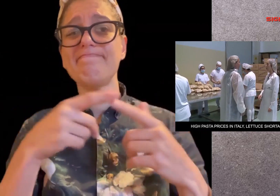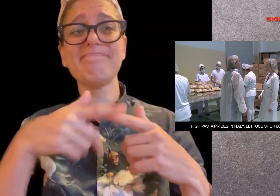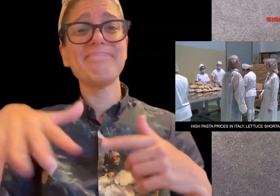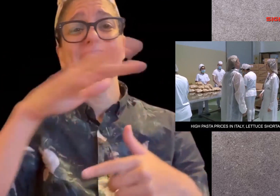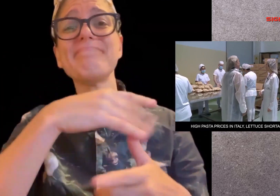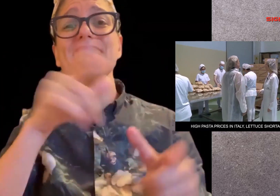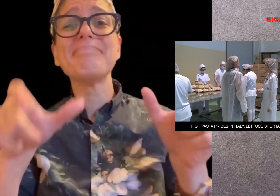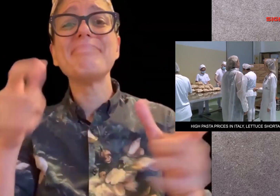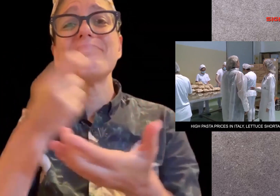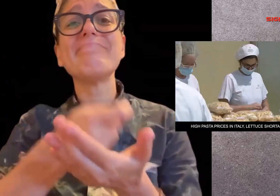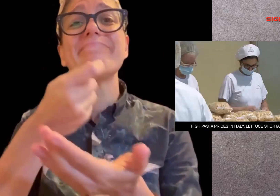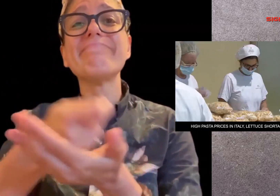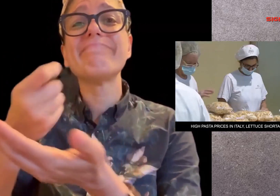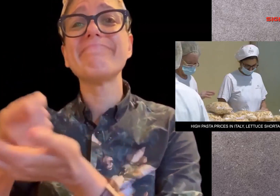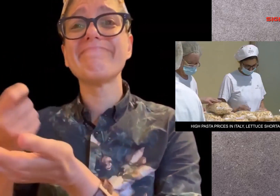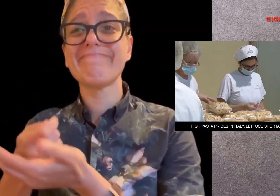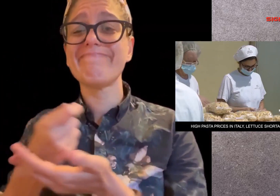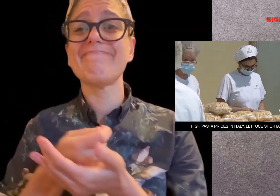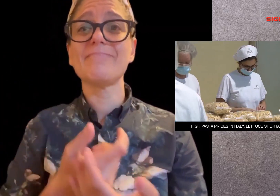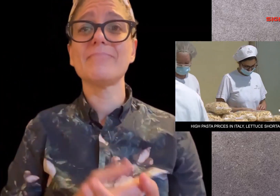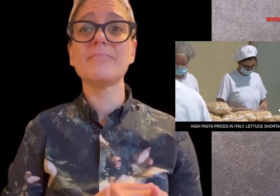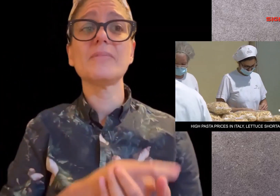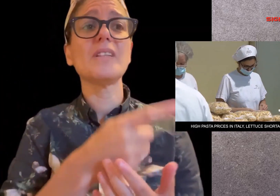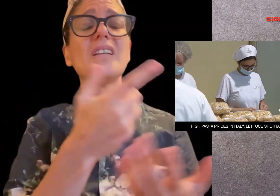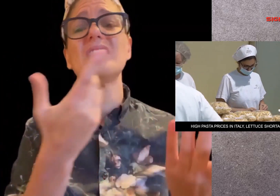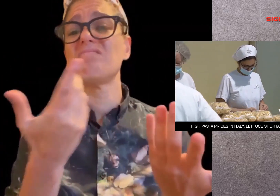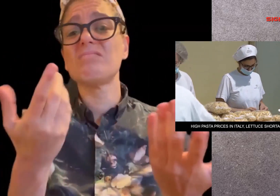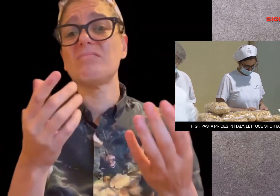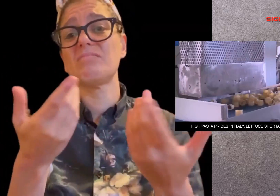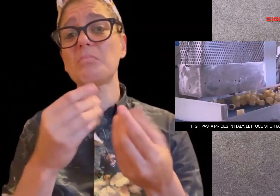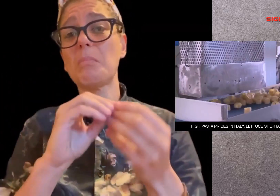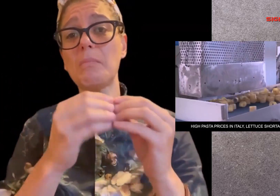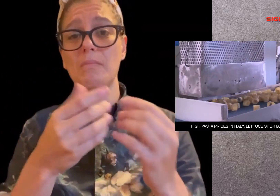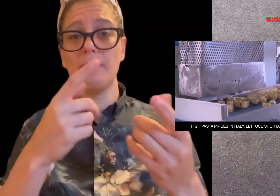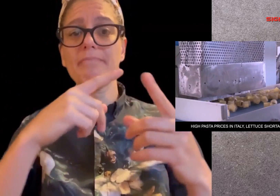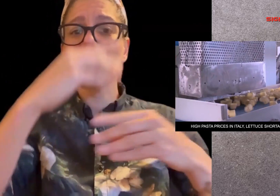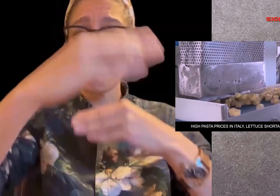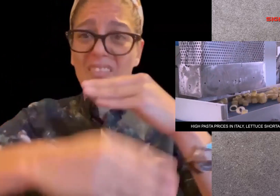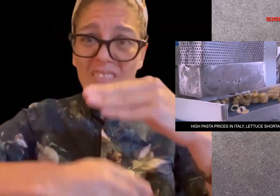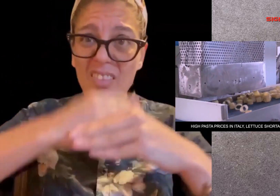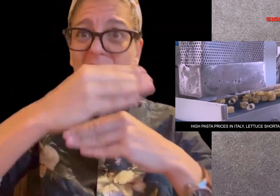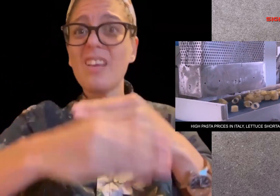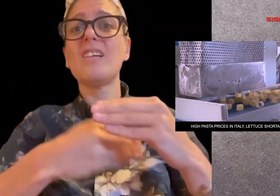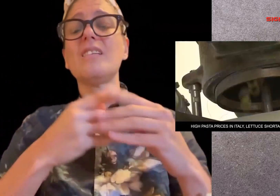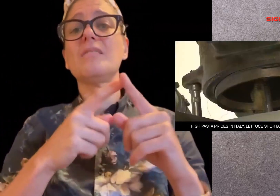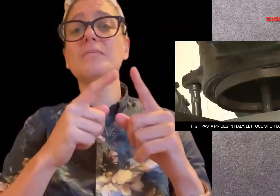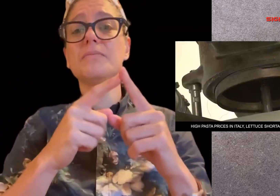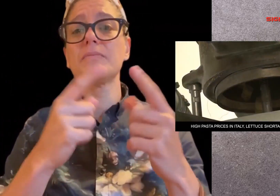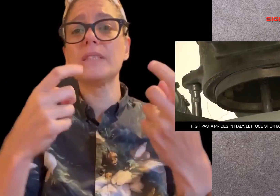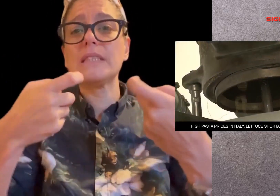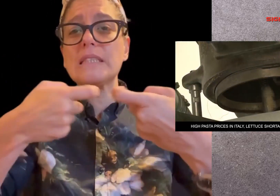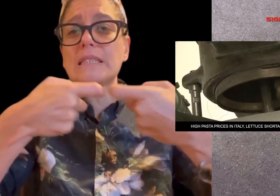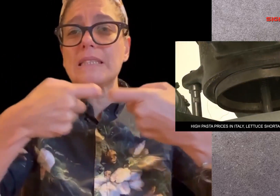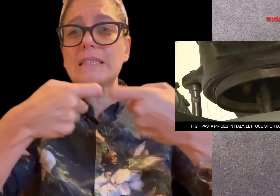are being forced to pass the extra costs down to consumers the rising costs range from packaging